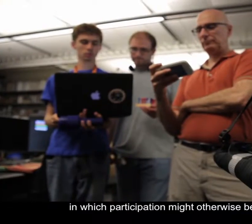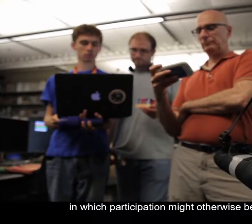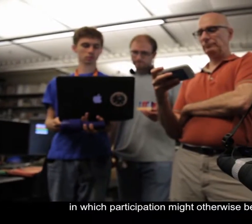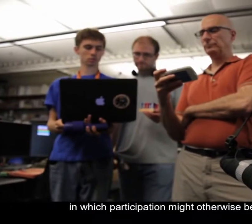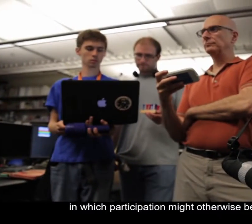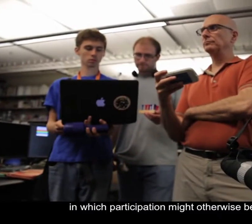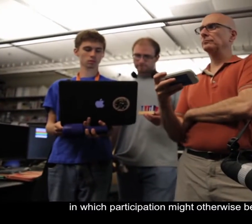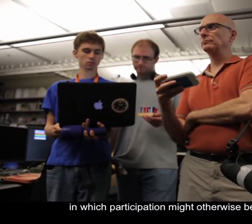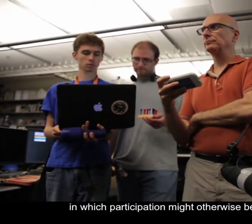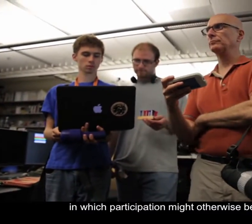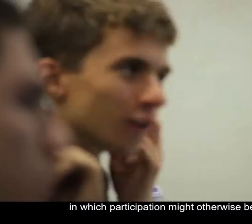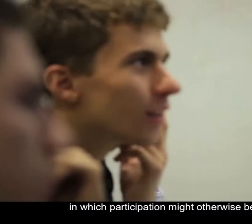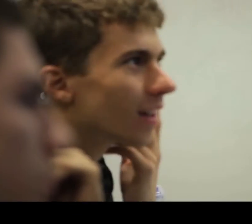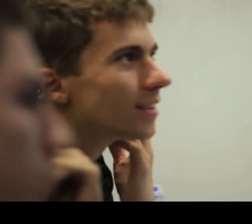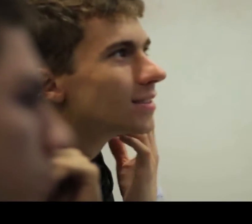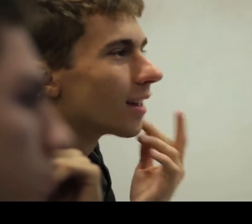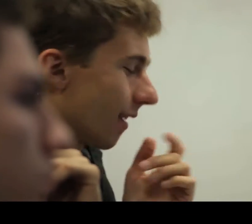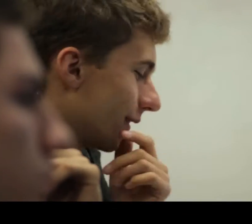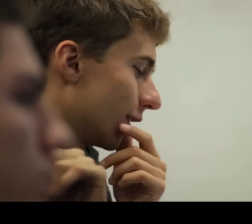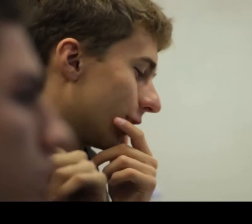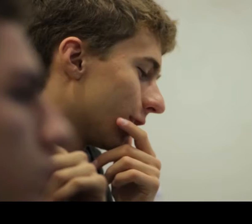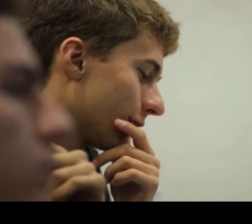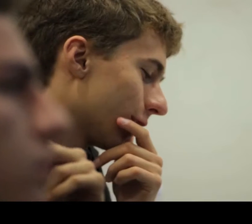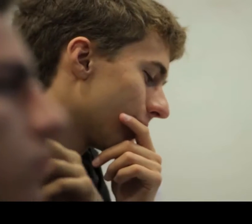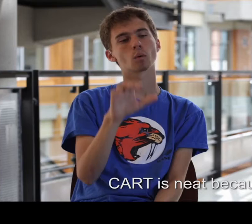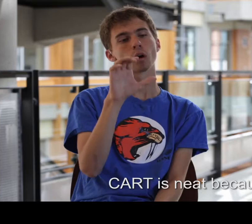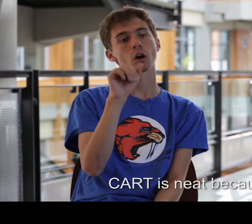and also shows you in a picture in picture